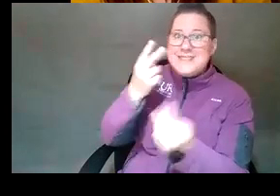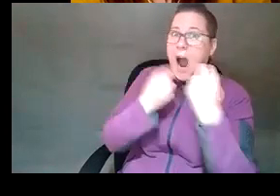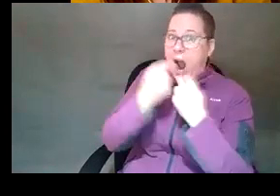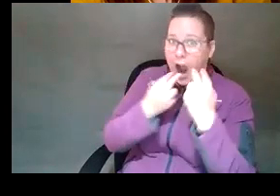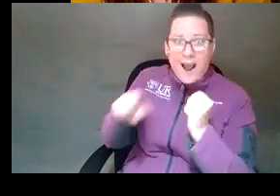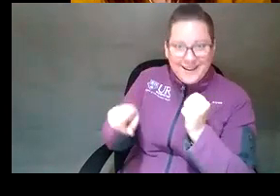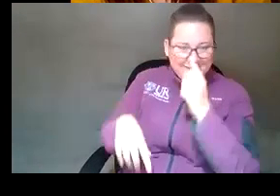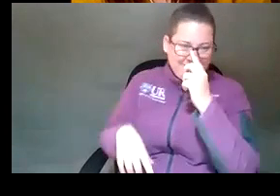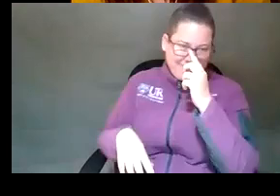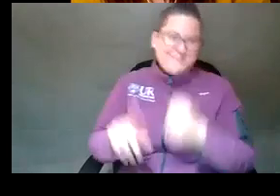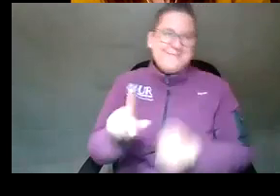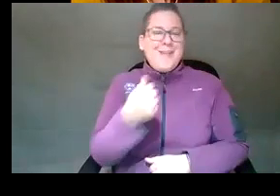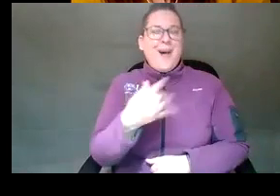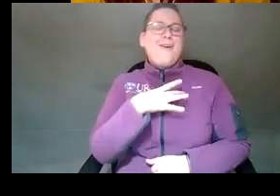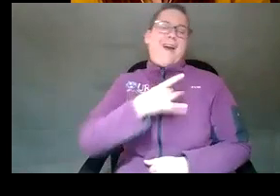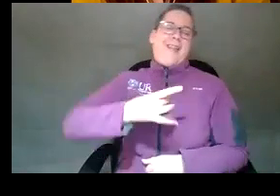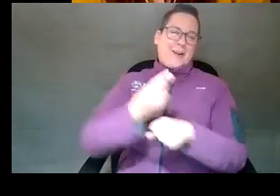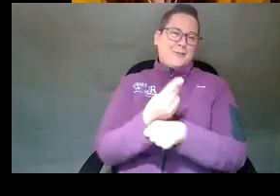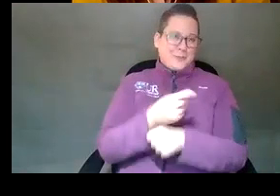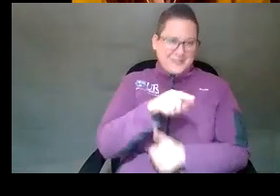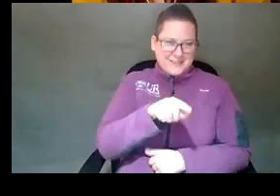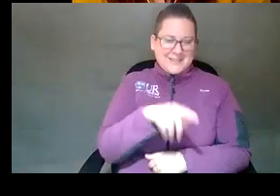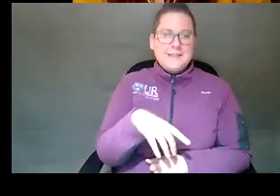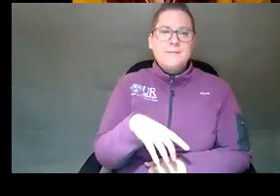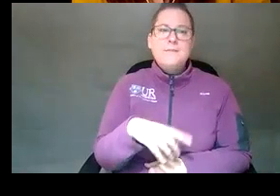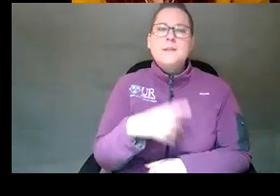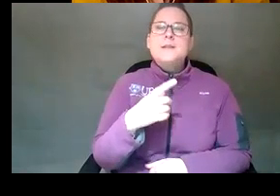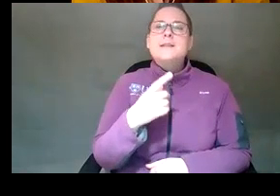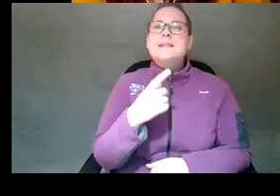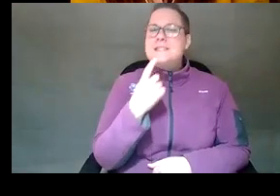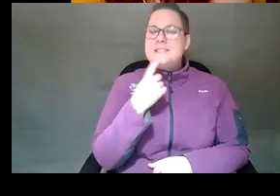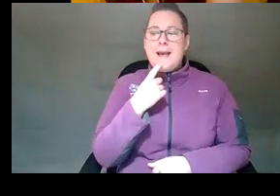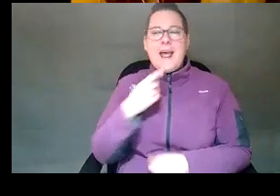like this note which is having so have something that my child can do quietly but not to engage